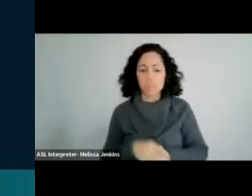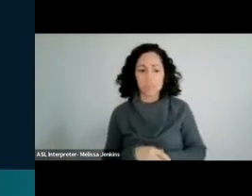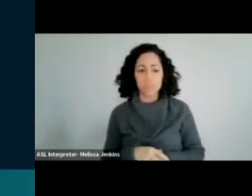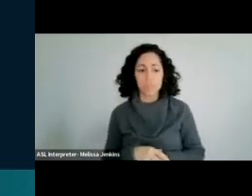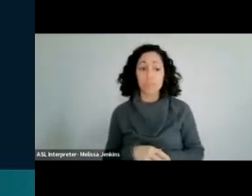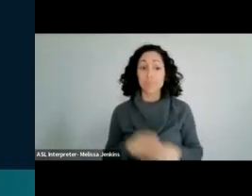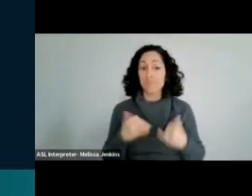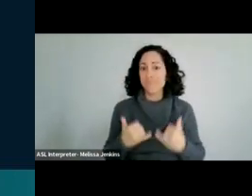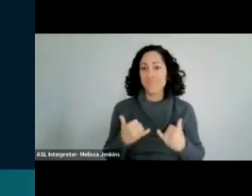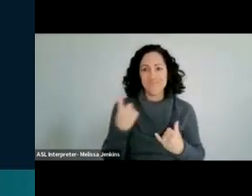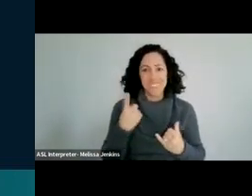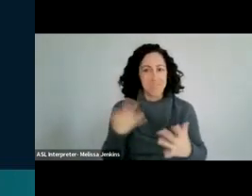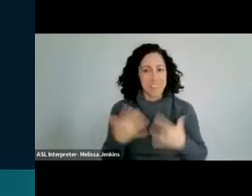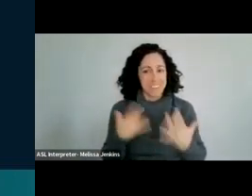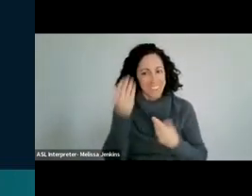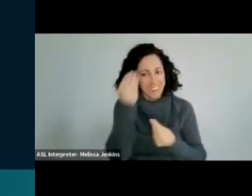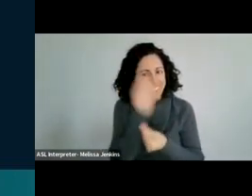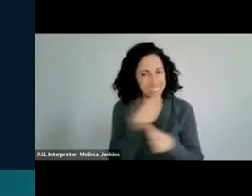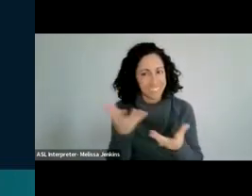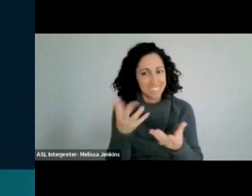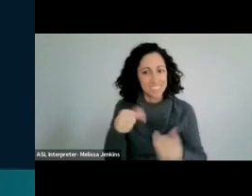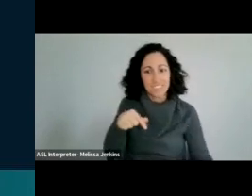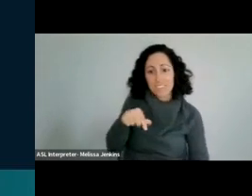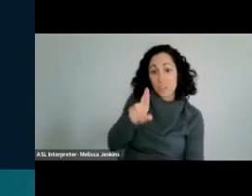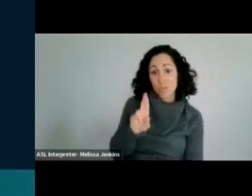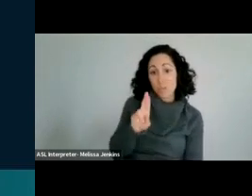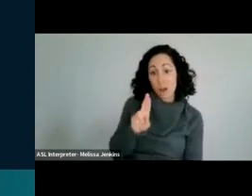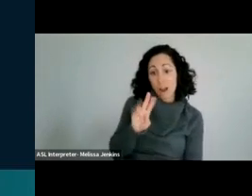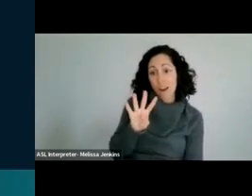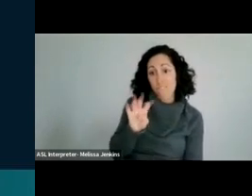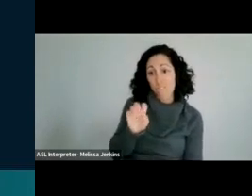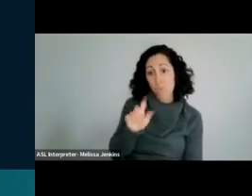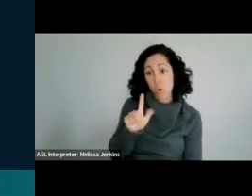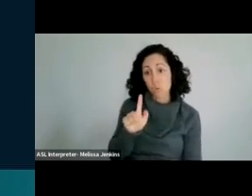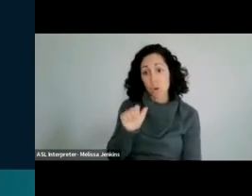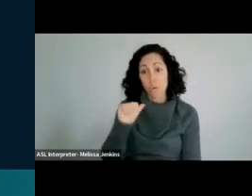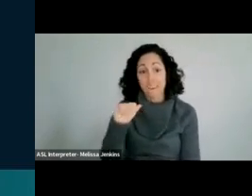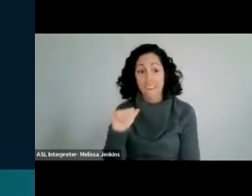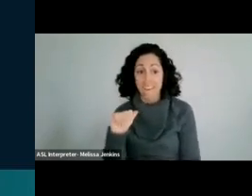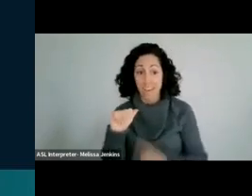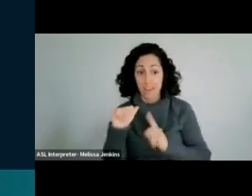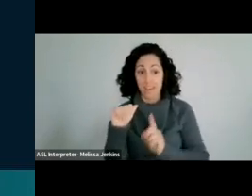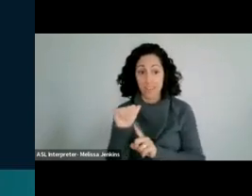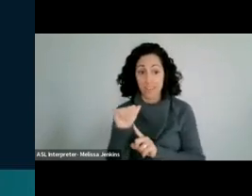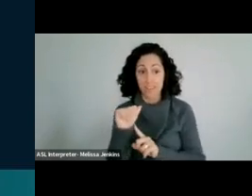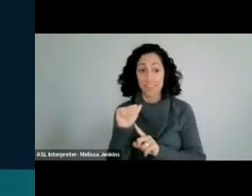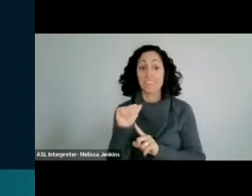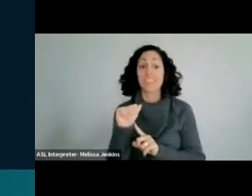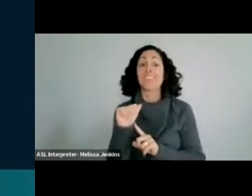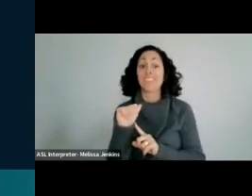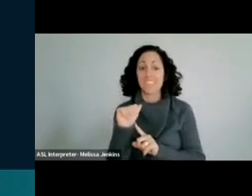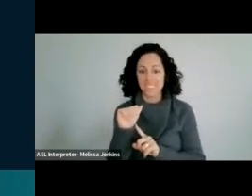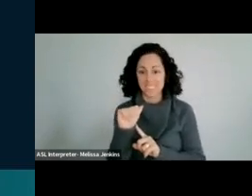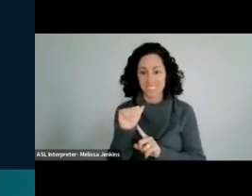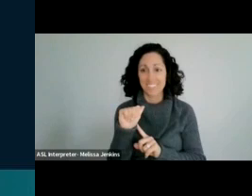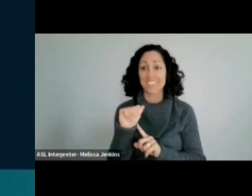QR-421a, we've finally got a name for our molecule.